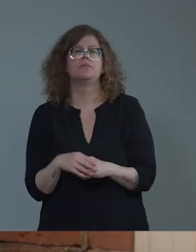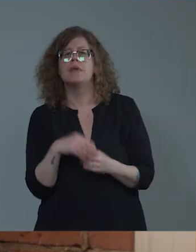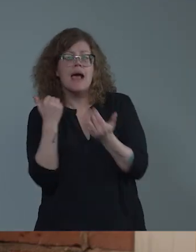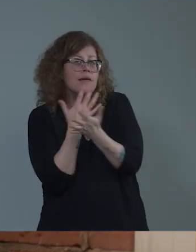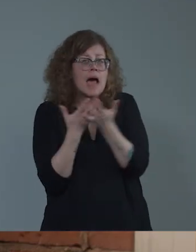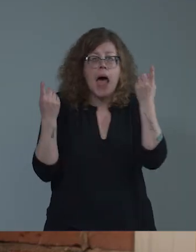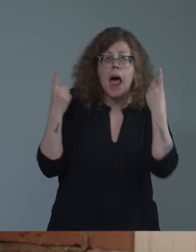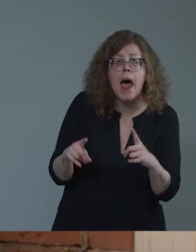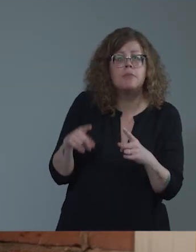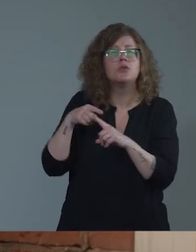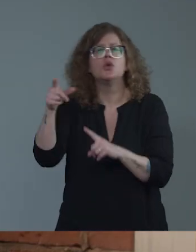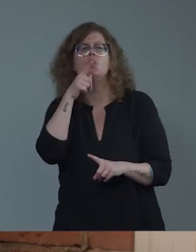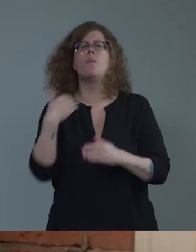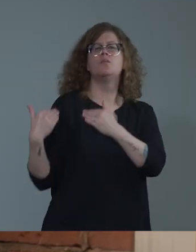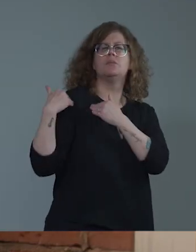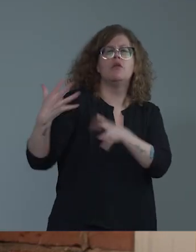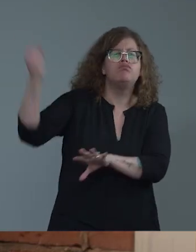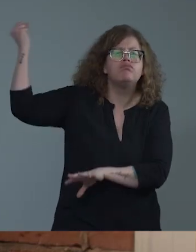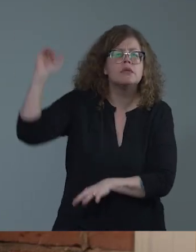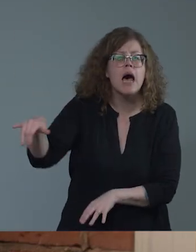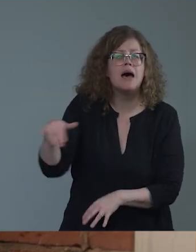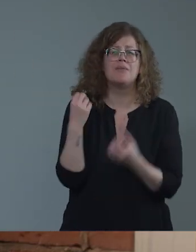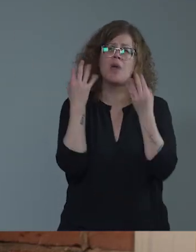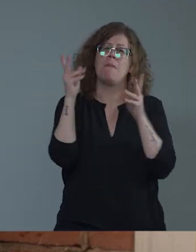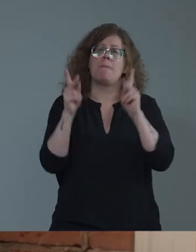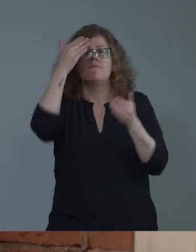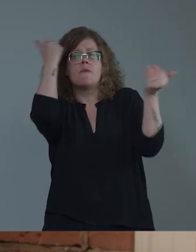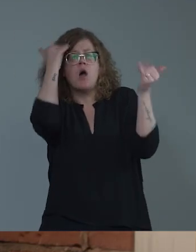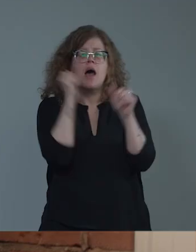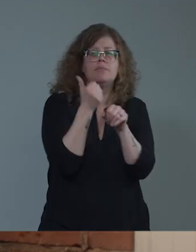of their artwork at the beginning, and that's a really important part of your process with your